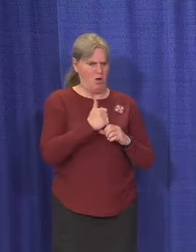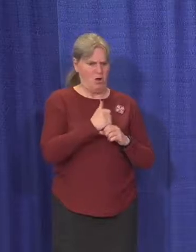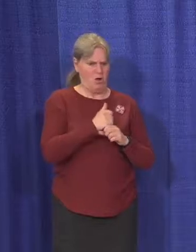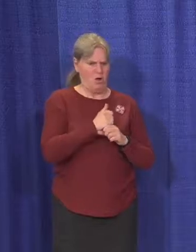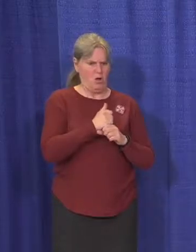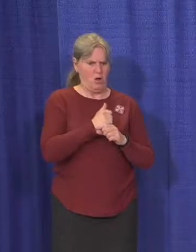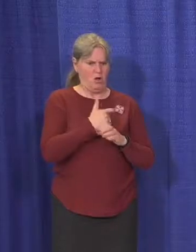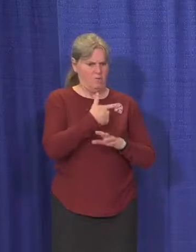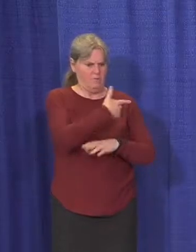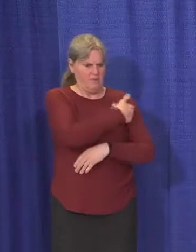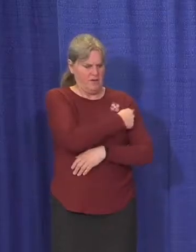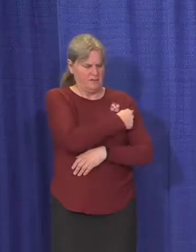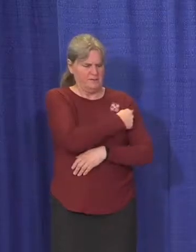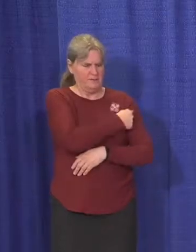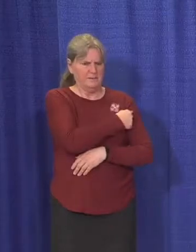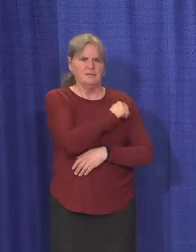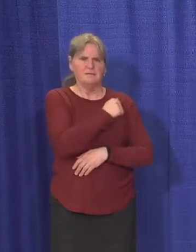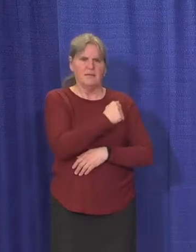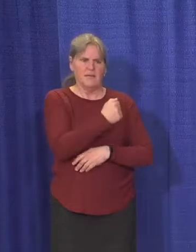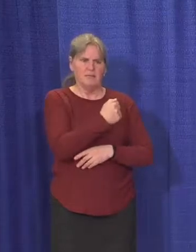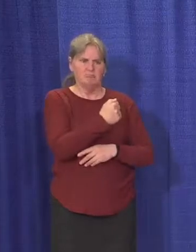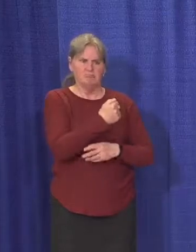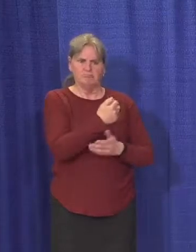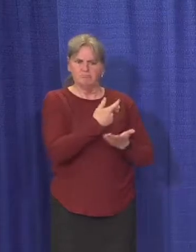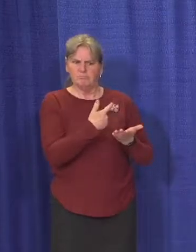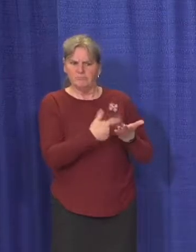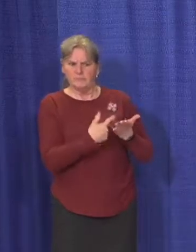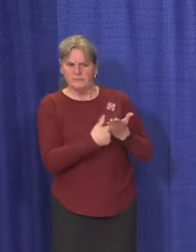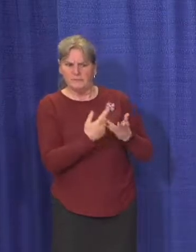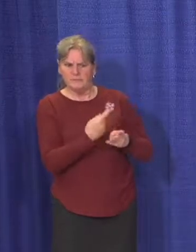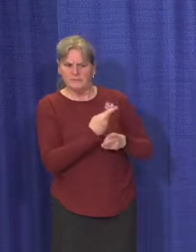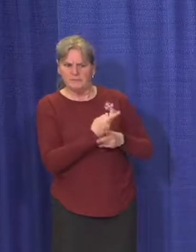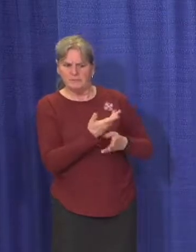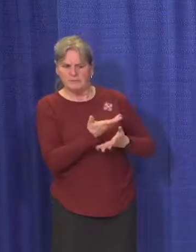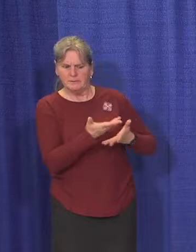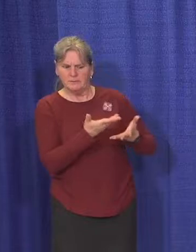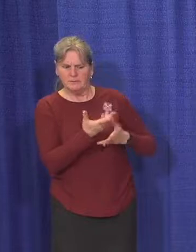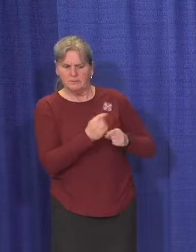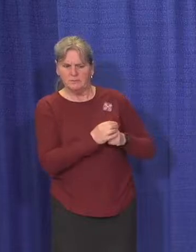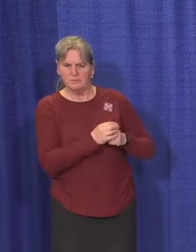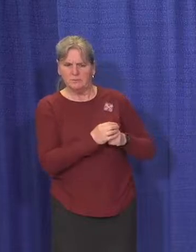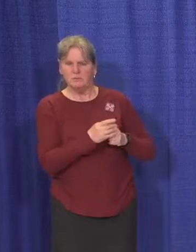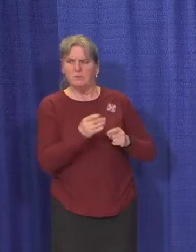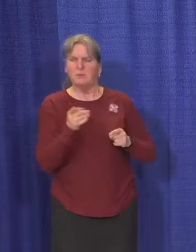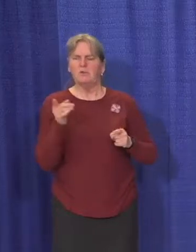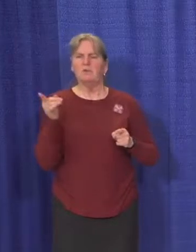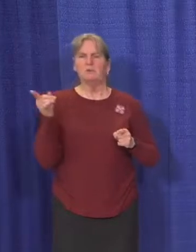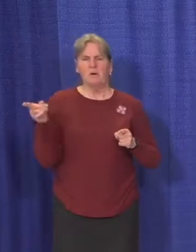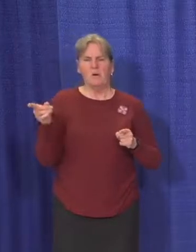incomplete vaccines released a conversation can take place along the lines of what Minister